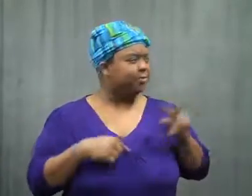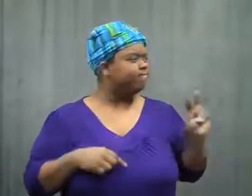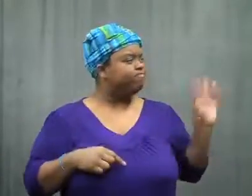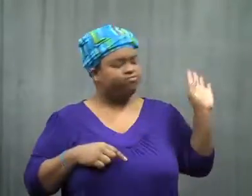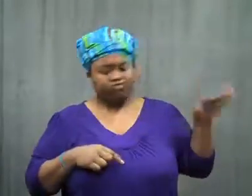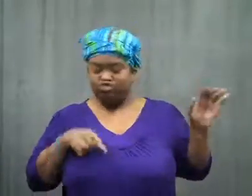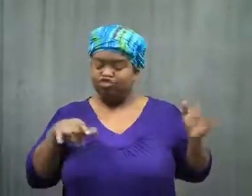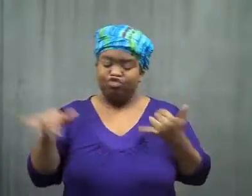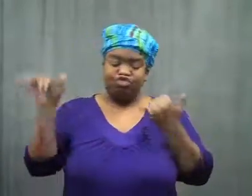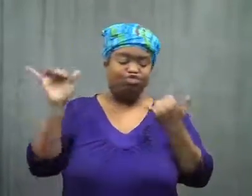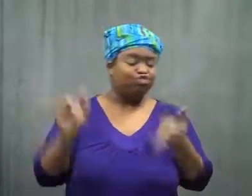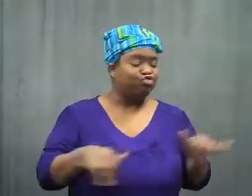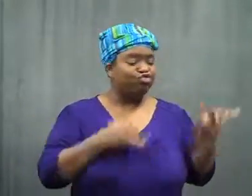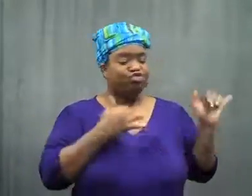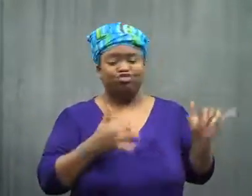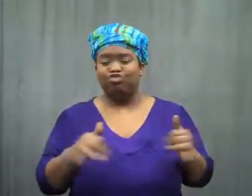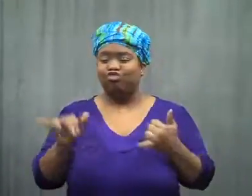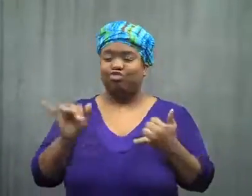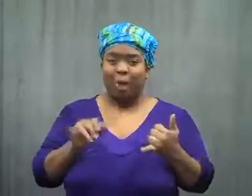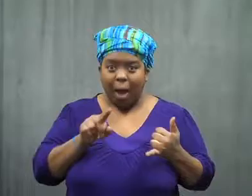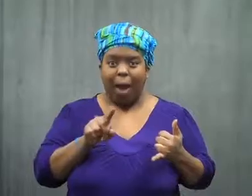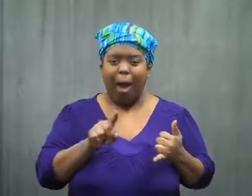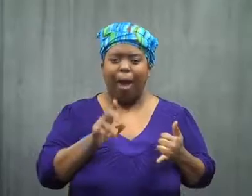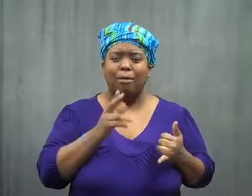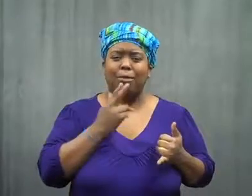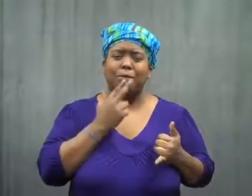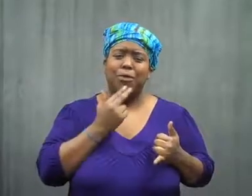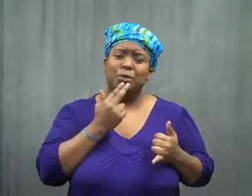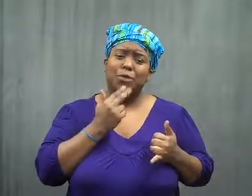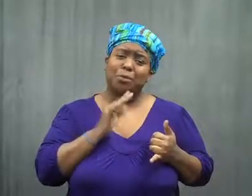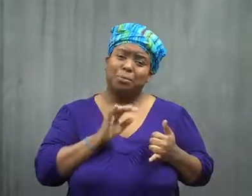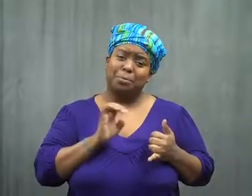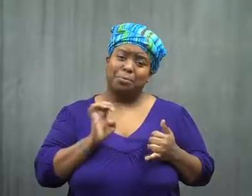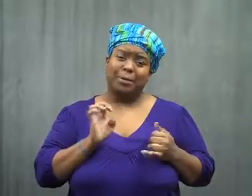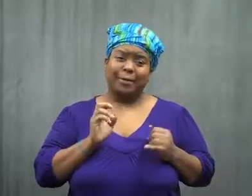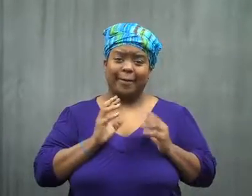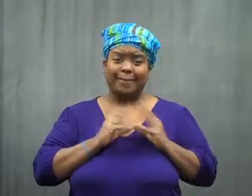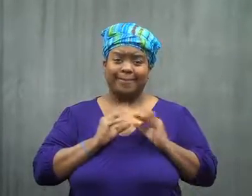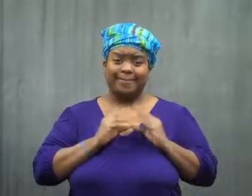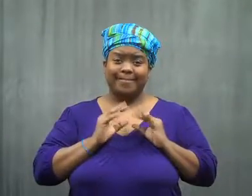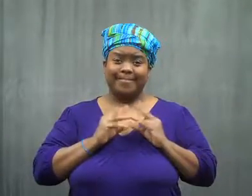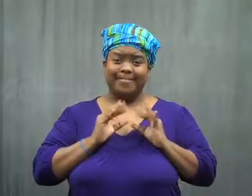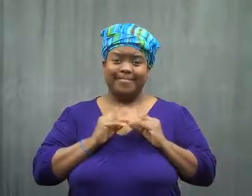I went in the yard and played. Then I saw a cute little bee!